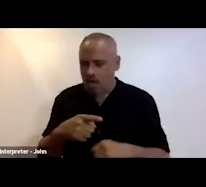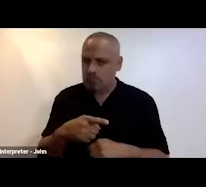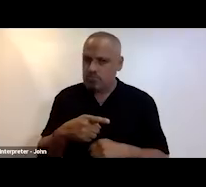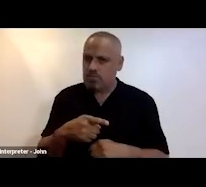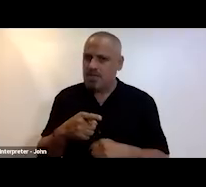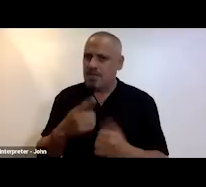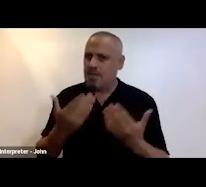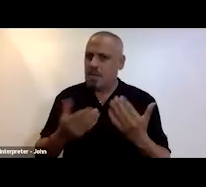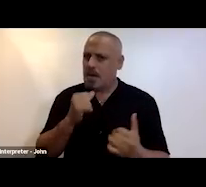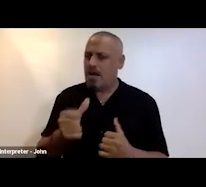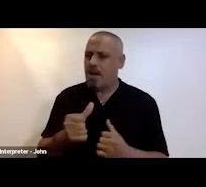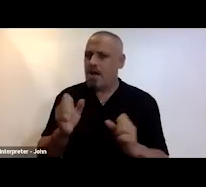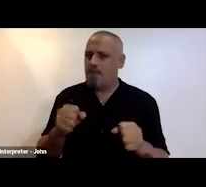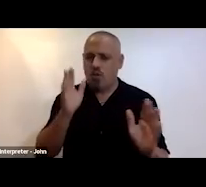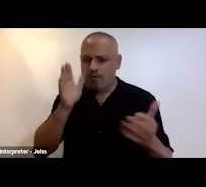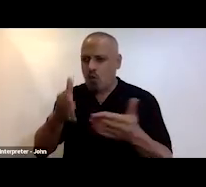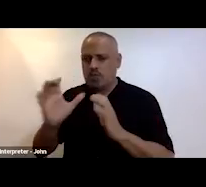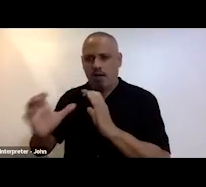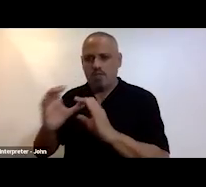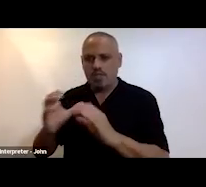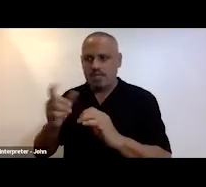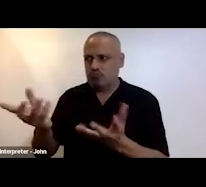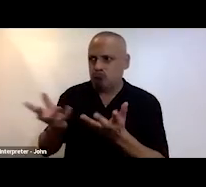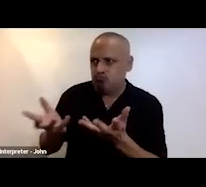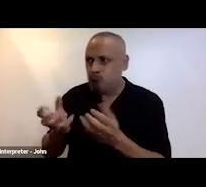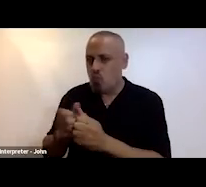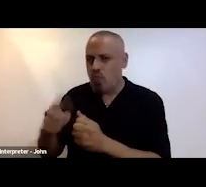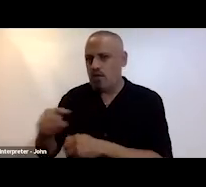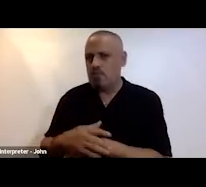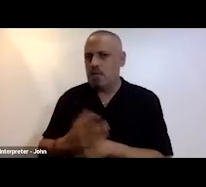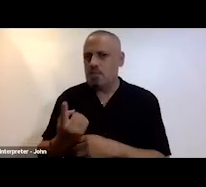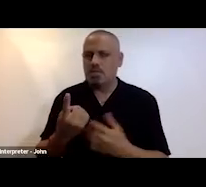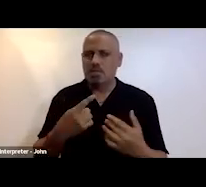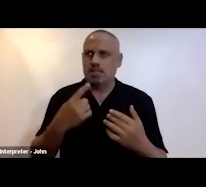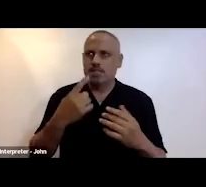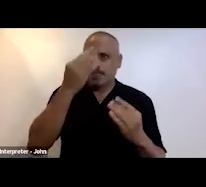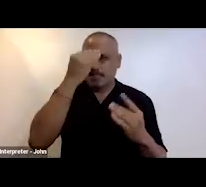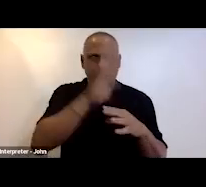they might not be able to focus on the conversation that you're having. They might seem preoccupied with something else.